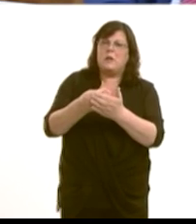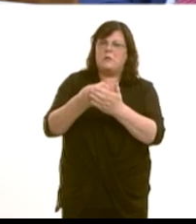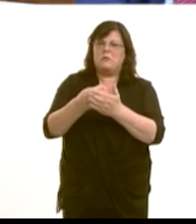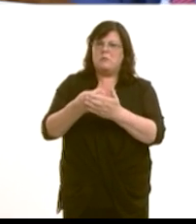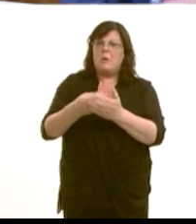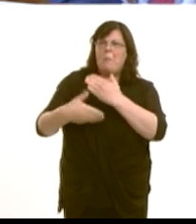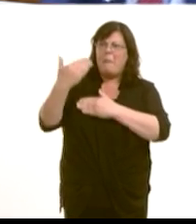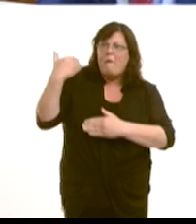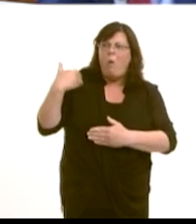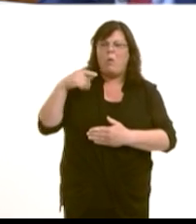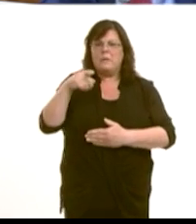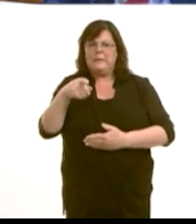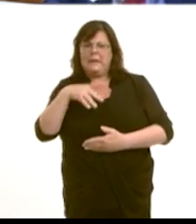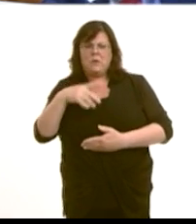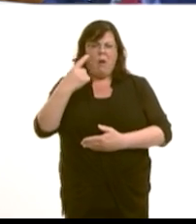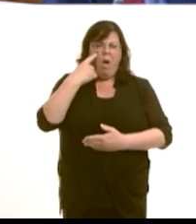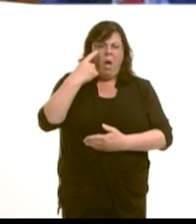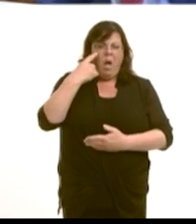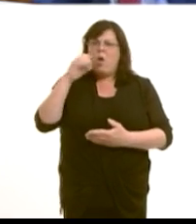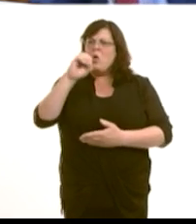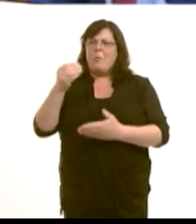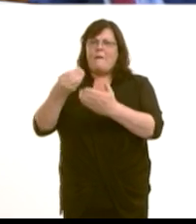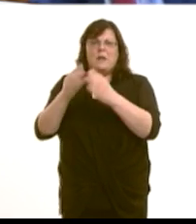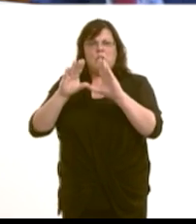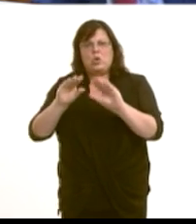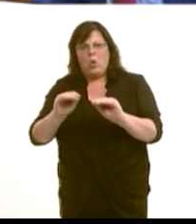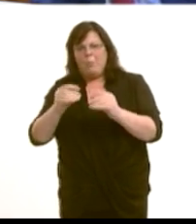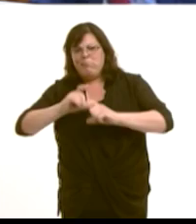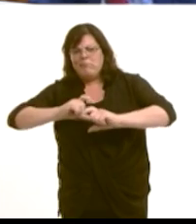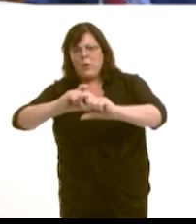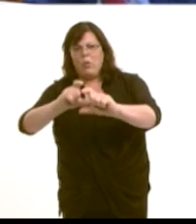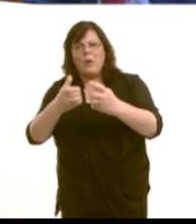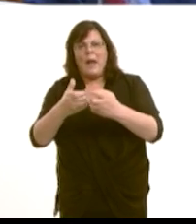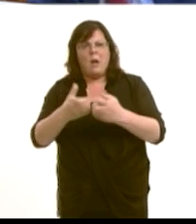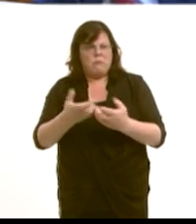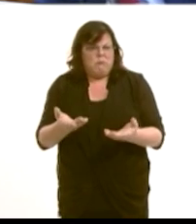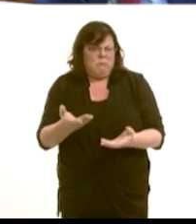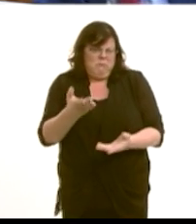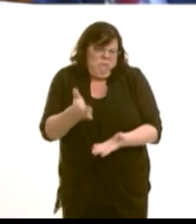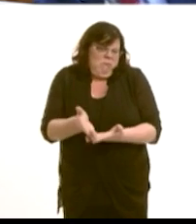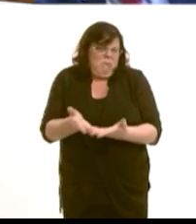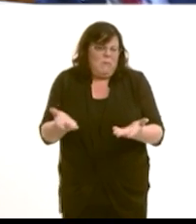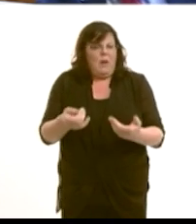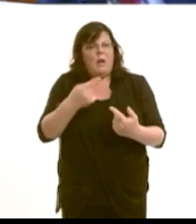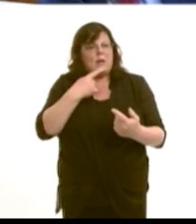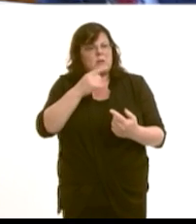to be looked at carefully when that European funding comes to an end. I thought that was obvious. Thatís already been mentioned by the leader of the opposition.